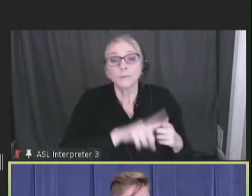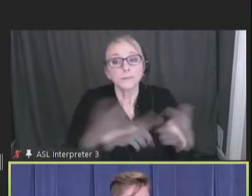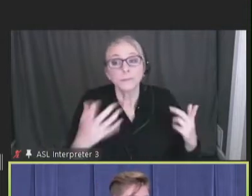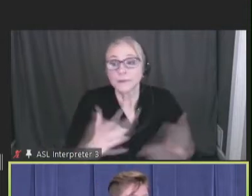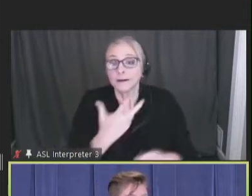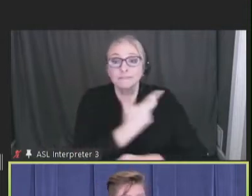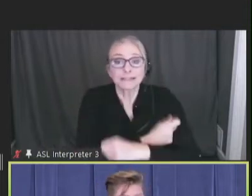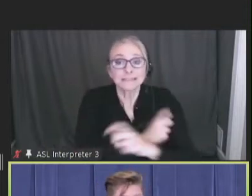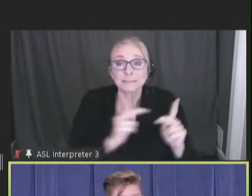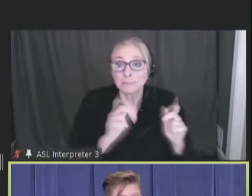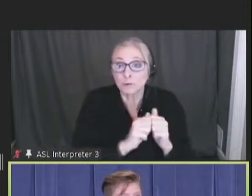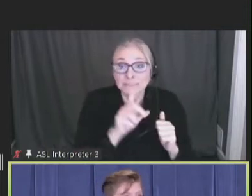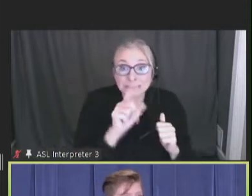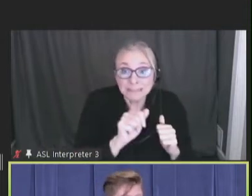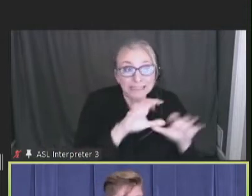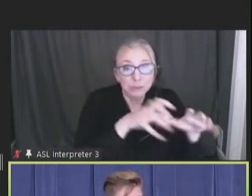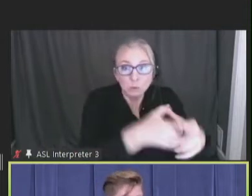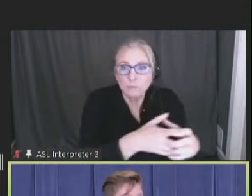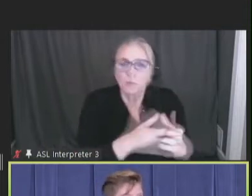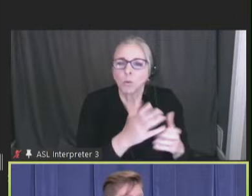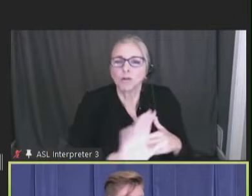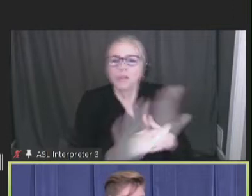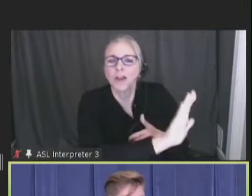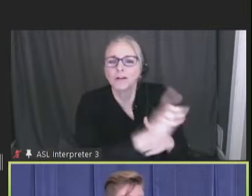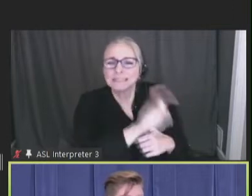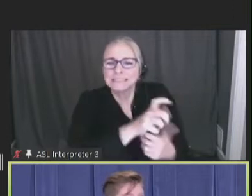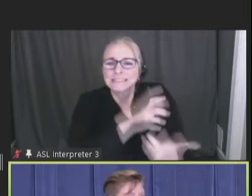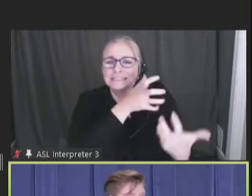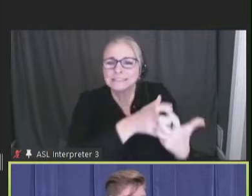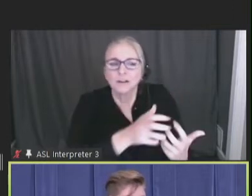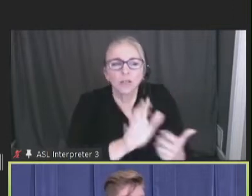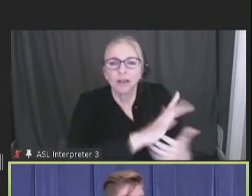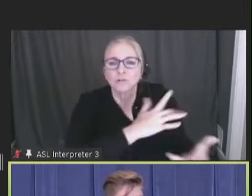people with disabilities, what are their needs? What are their concerns? Or vaccine hesitant